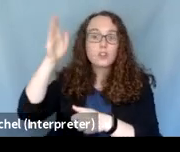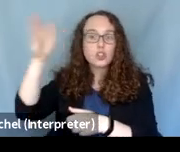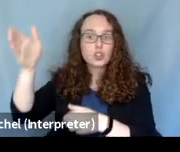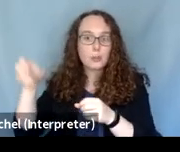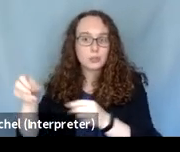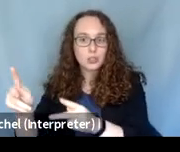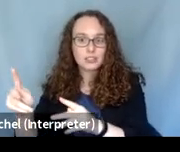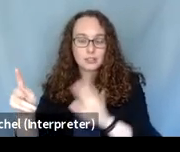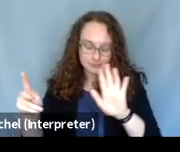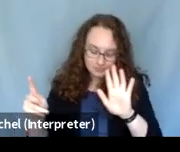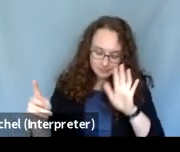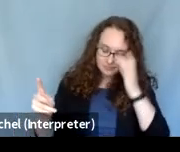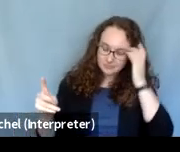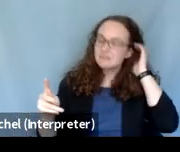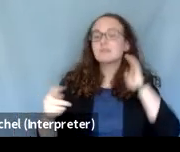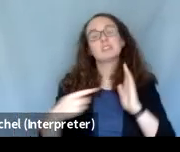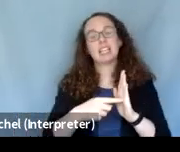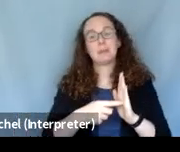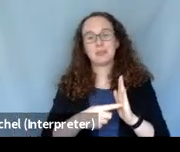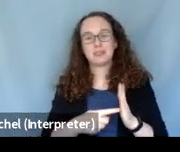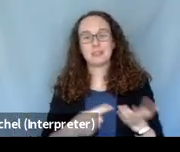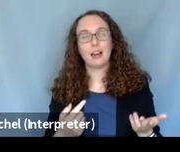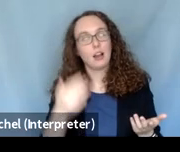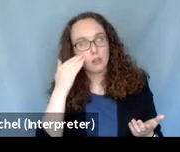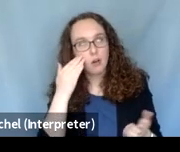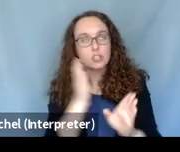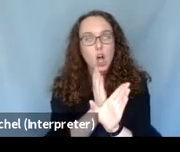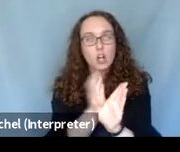psychology because it's my first love - if you selected... let's say